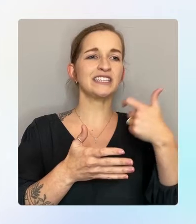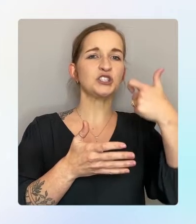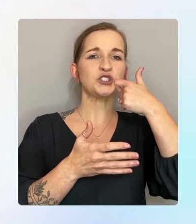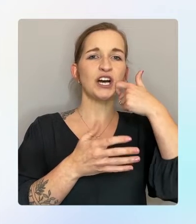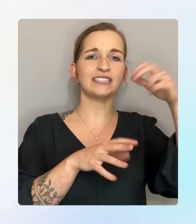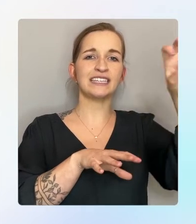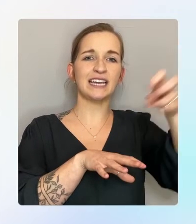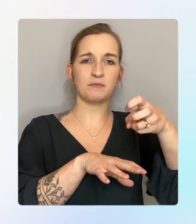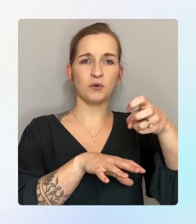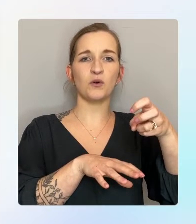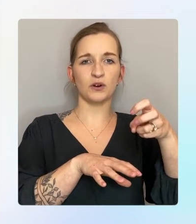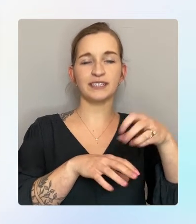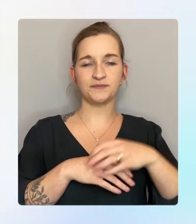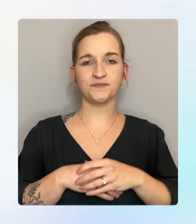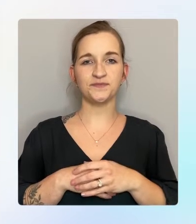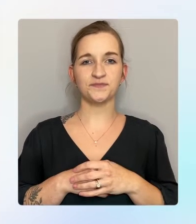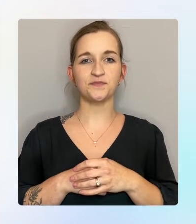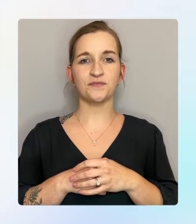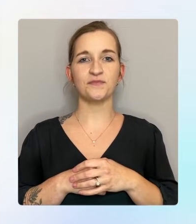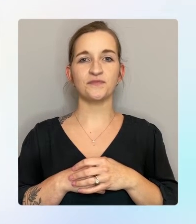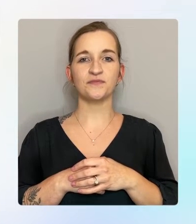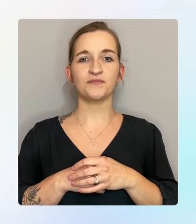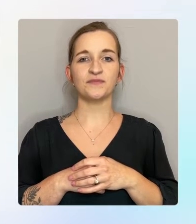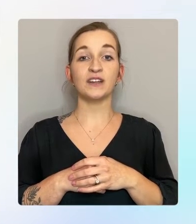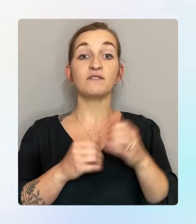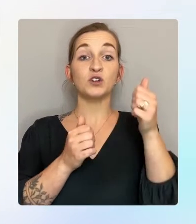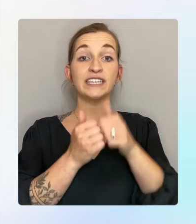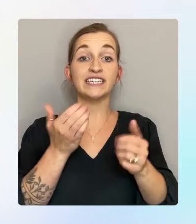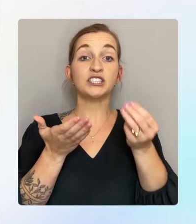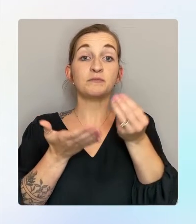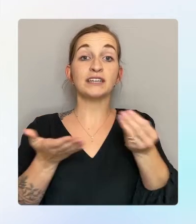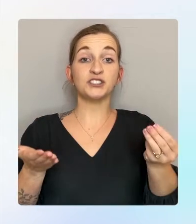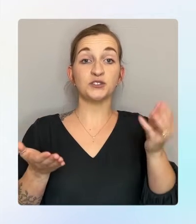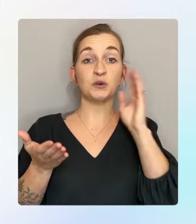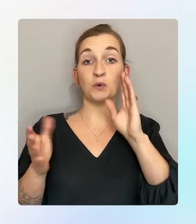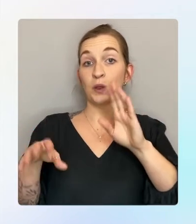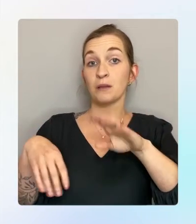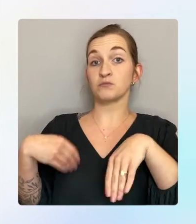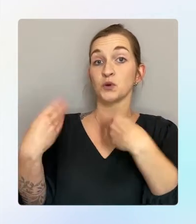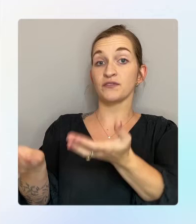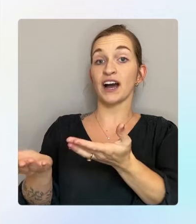Then for each material, we'll choose the animation sequence that will be providing the texture to be displayed.